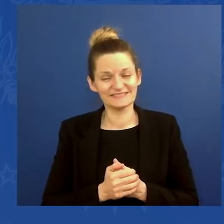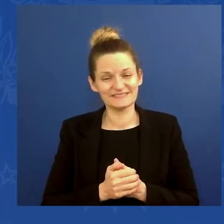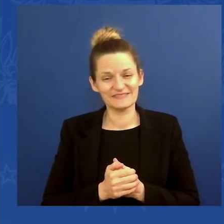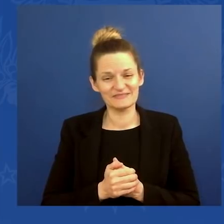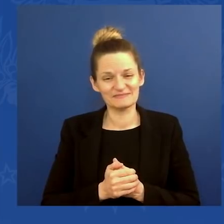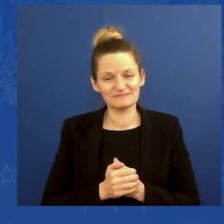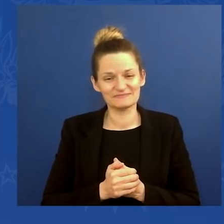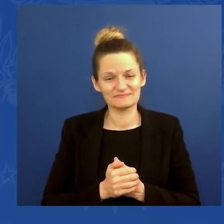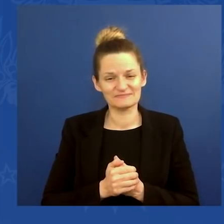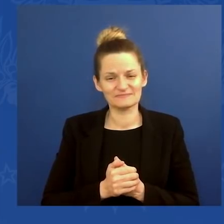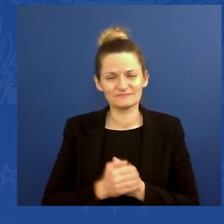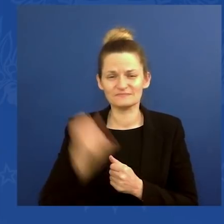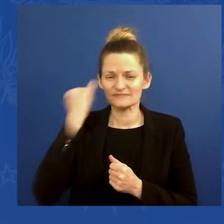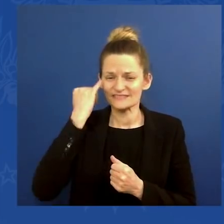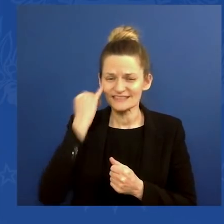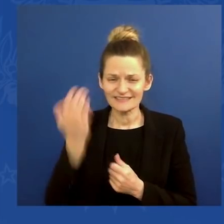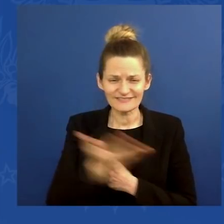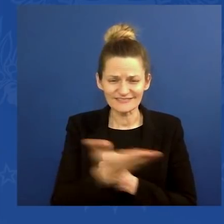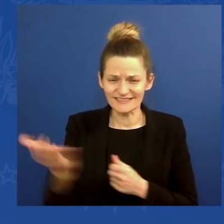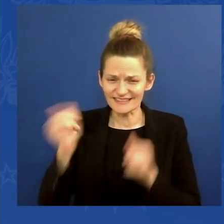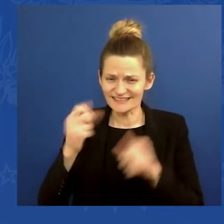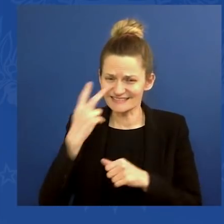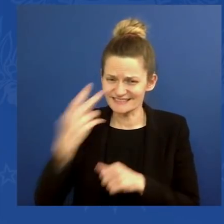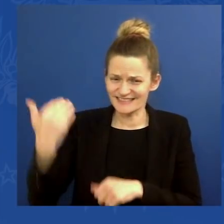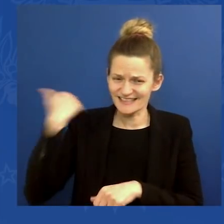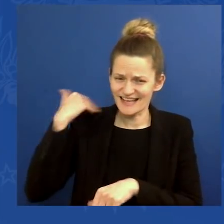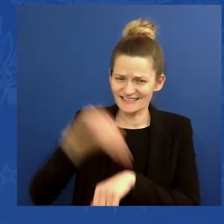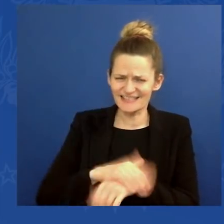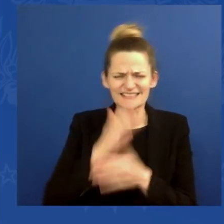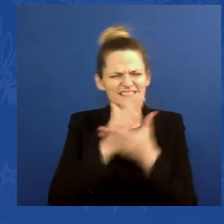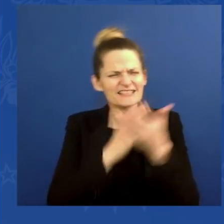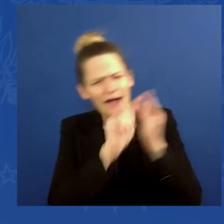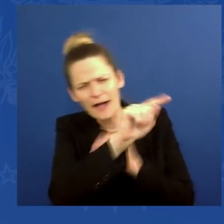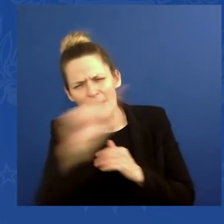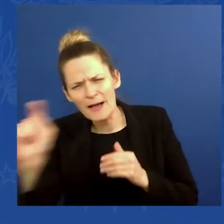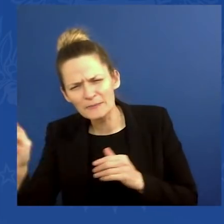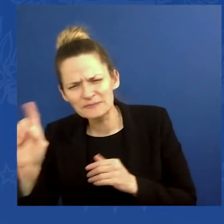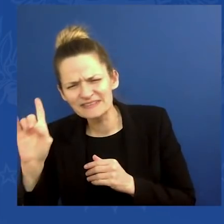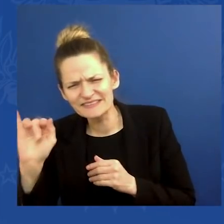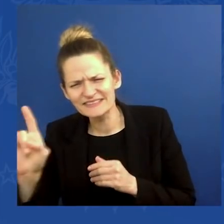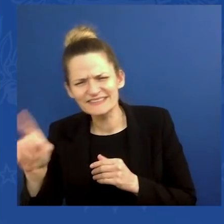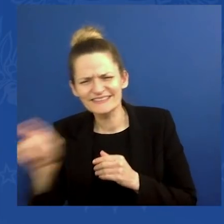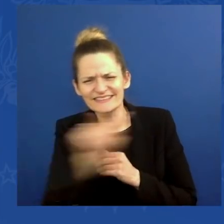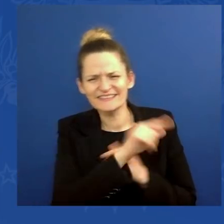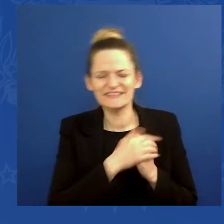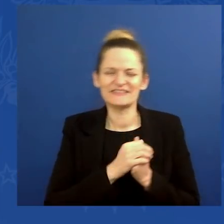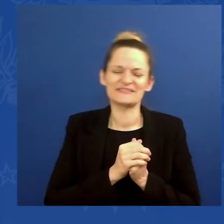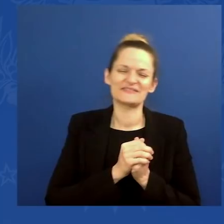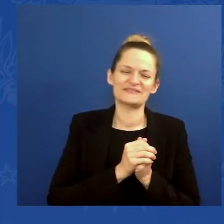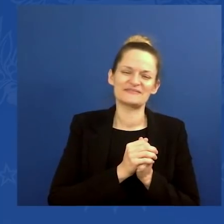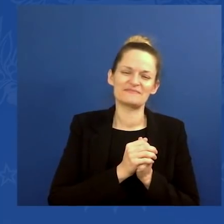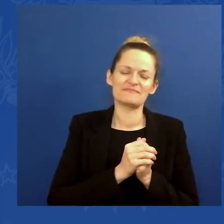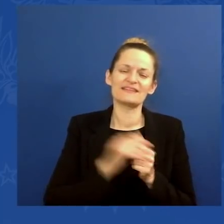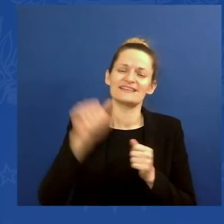My wish for all of you is that you could have been there last night and many of you were to hear the President